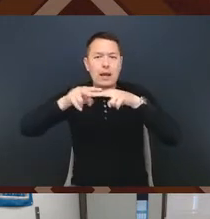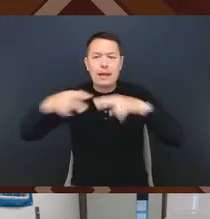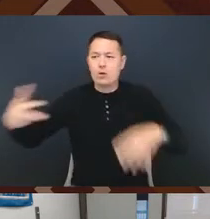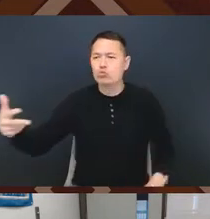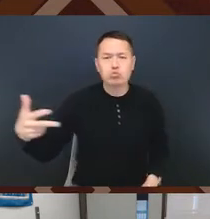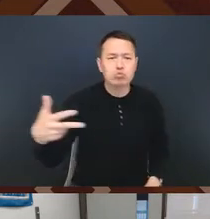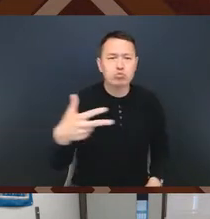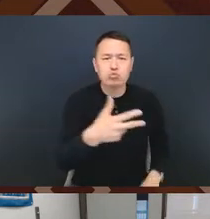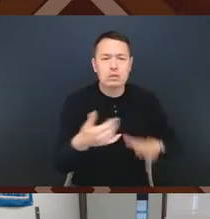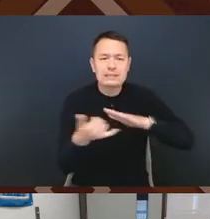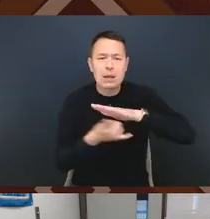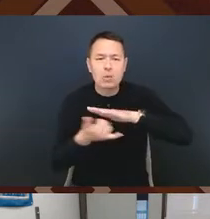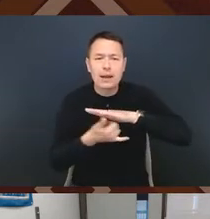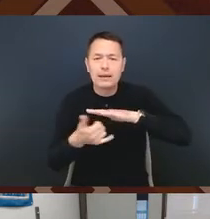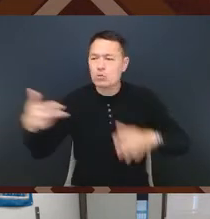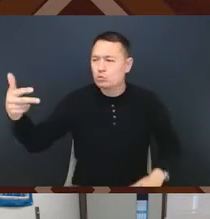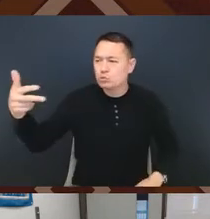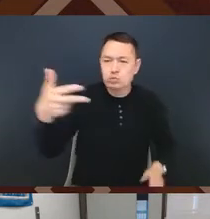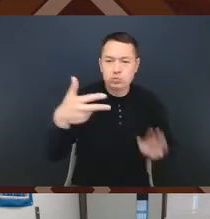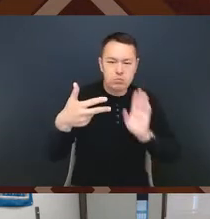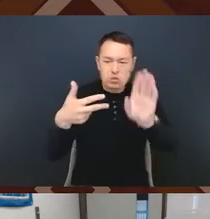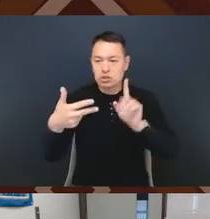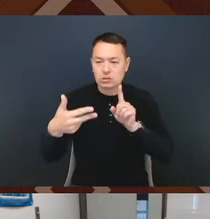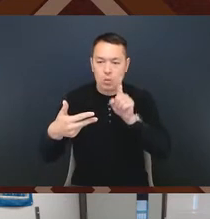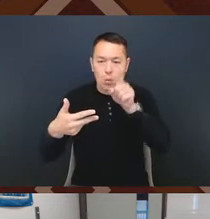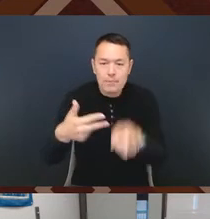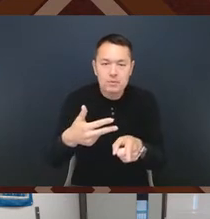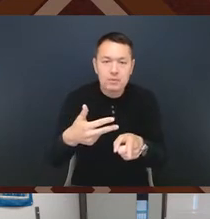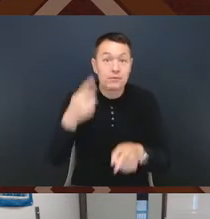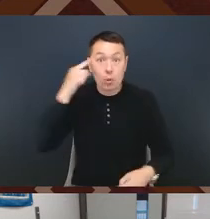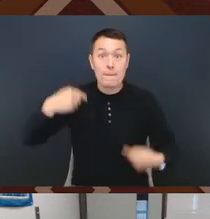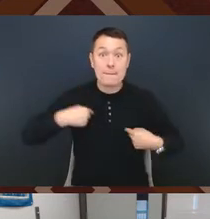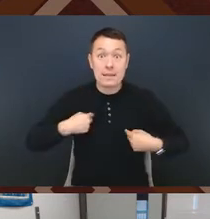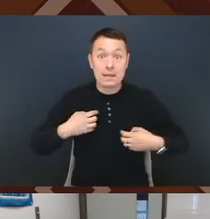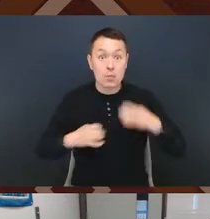for me, emotionally, it's really more anger, more angry than fear.